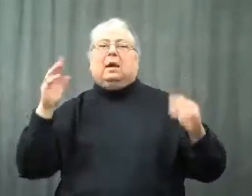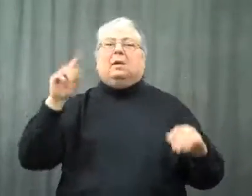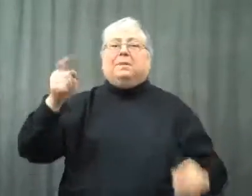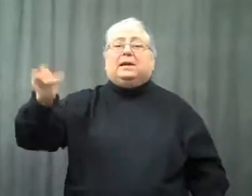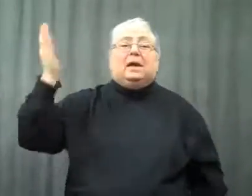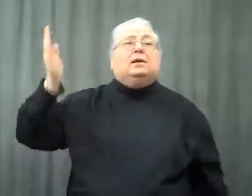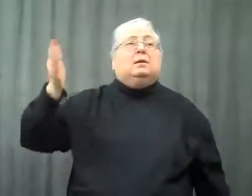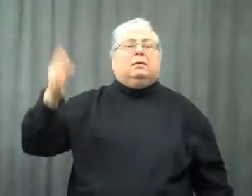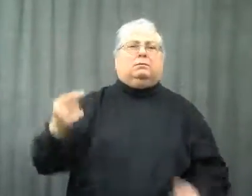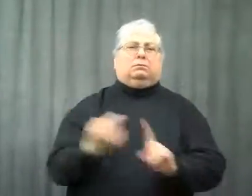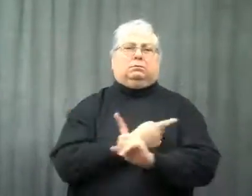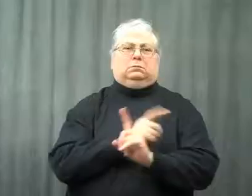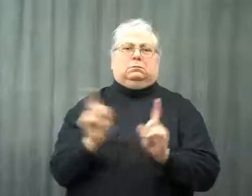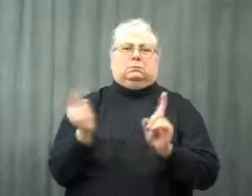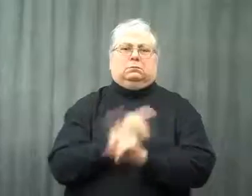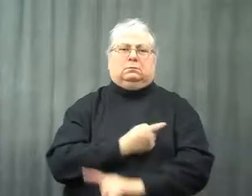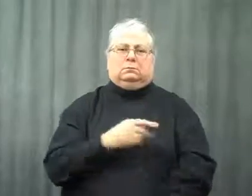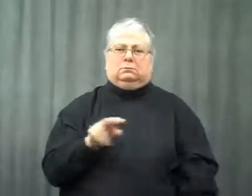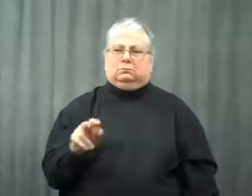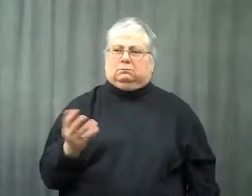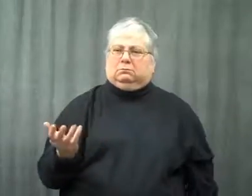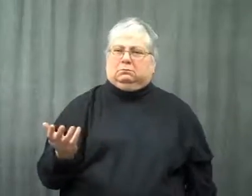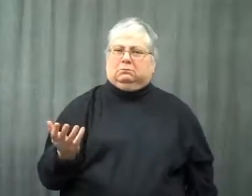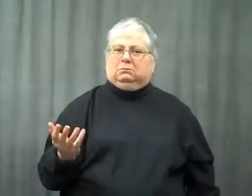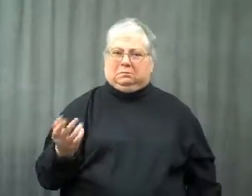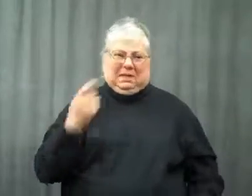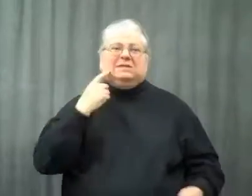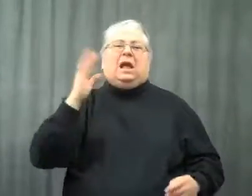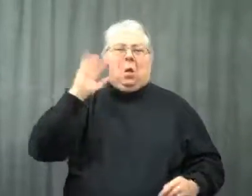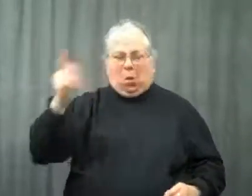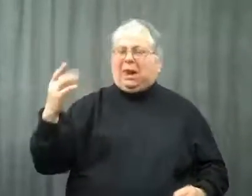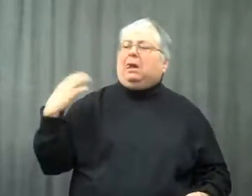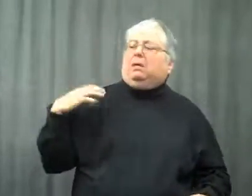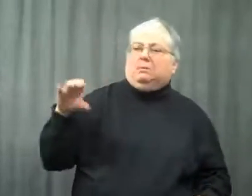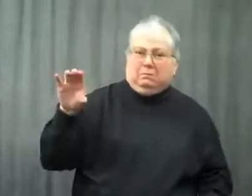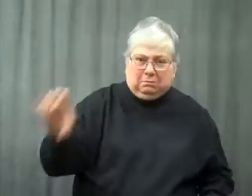When he gave his speech however, he rambled. He said he would delegate his power